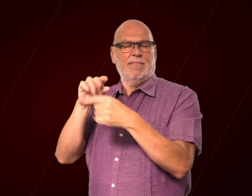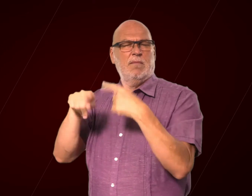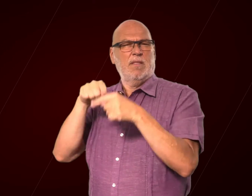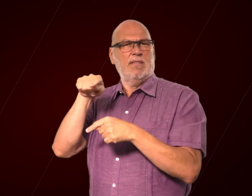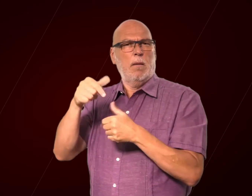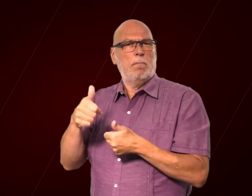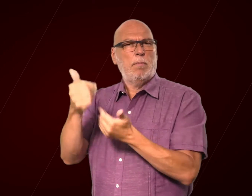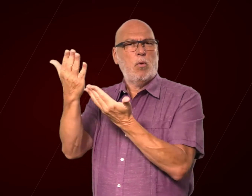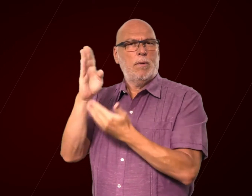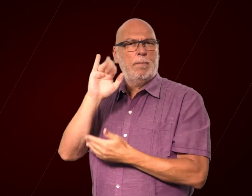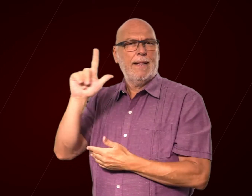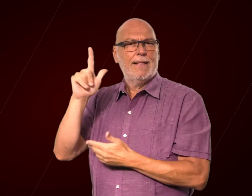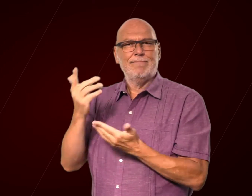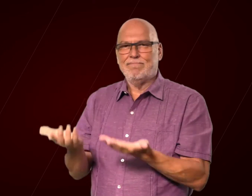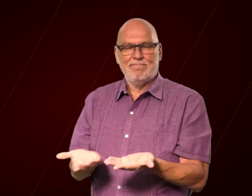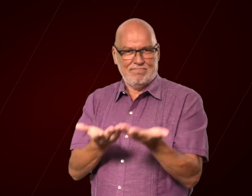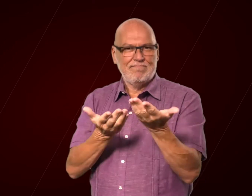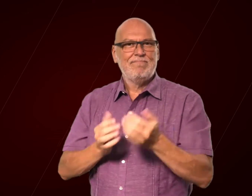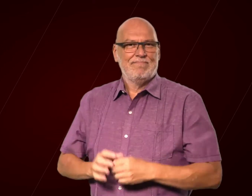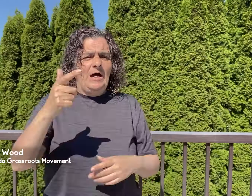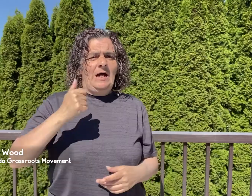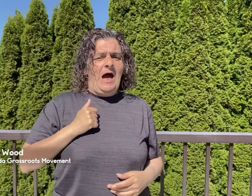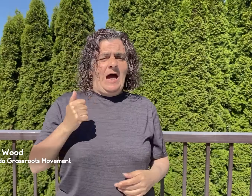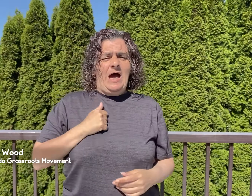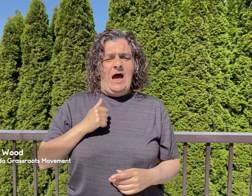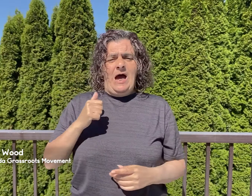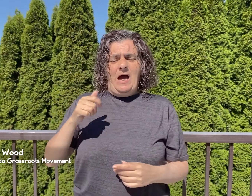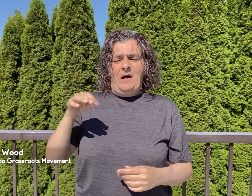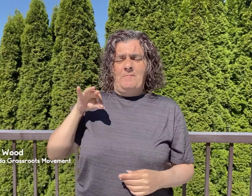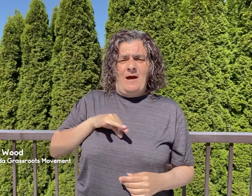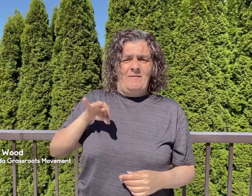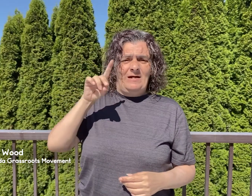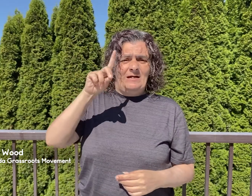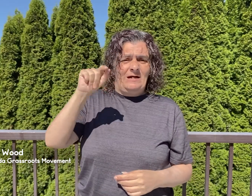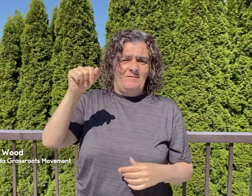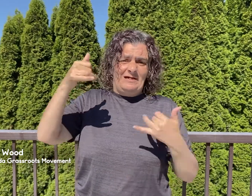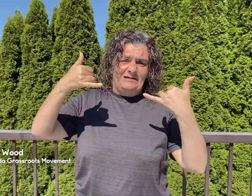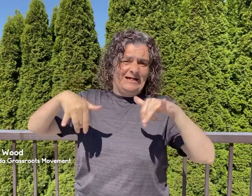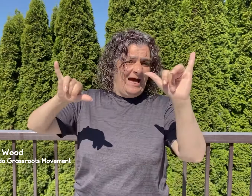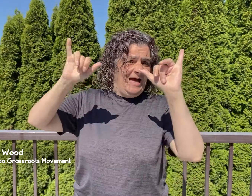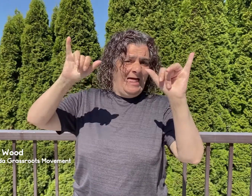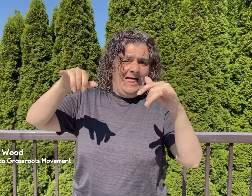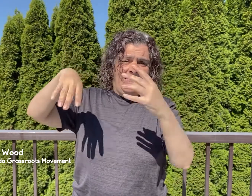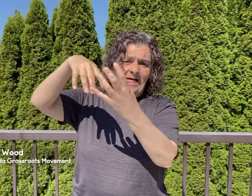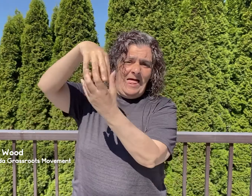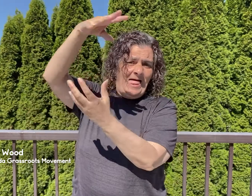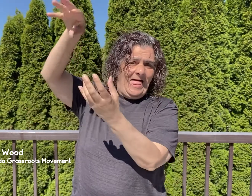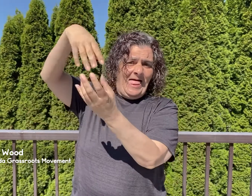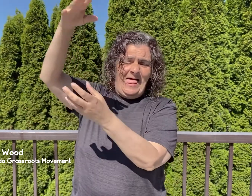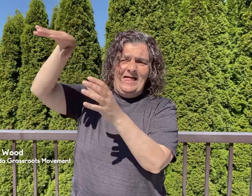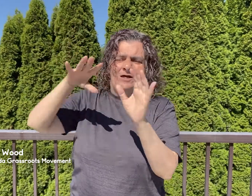about this proposed Bill. The Canada Disability Benefit situation is still a mess.